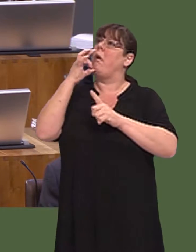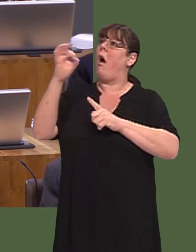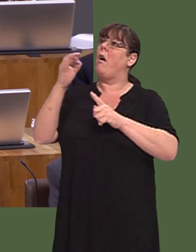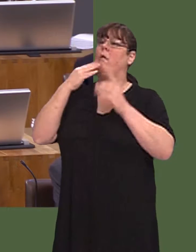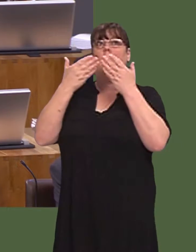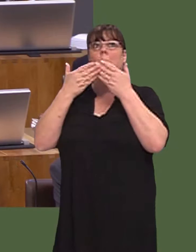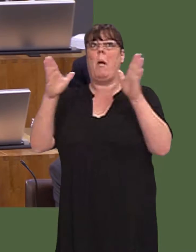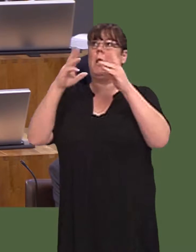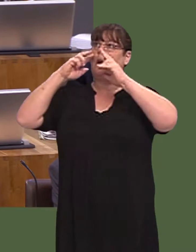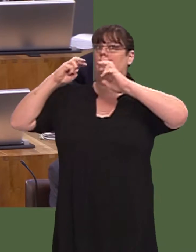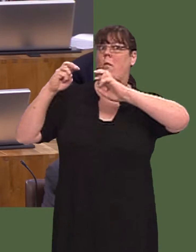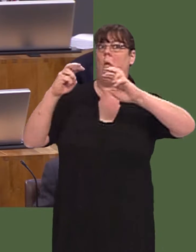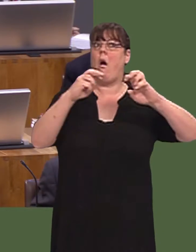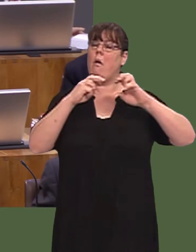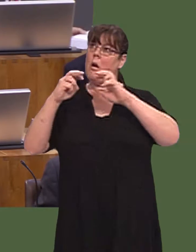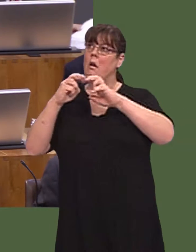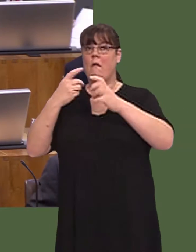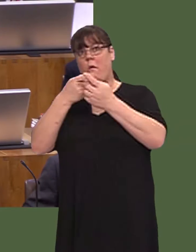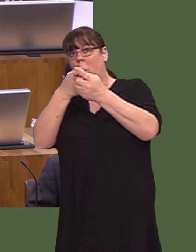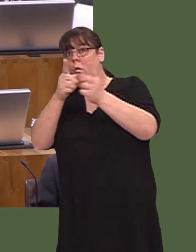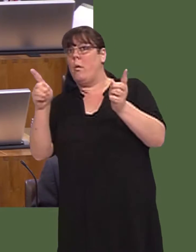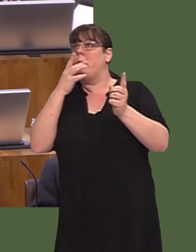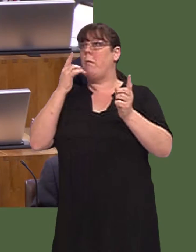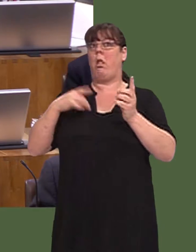UK-wide public inquiry on behalf of all those who received contaminated blood.